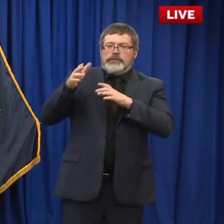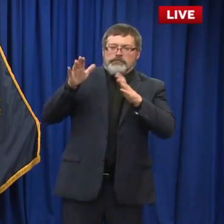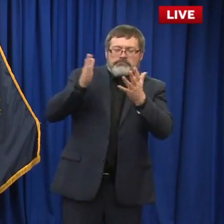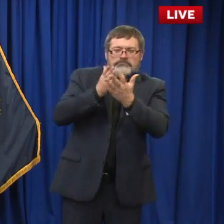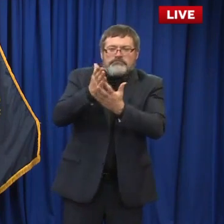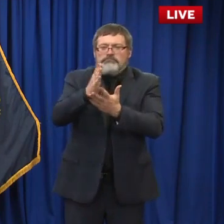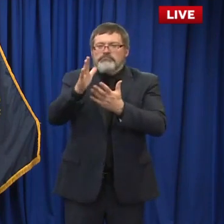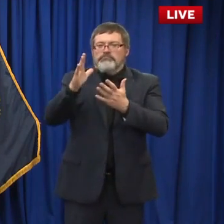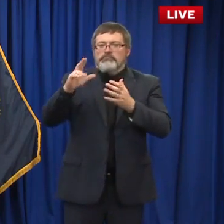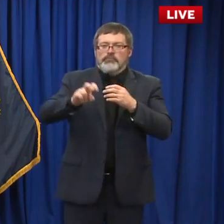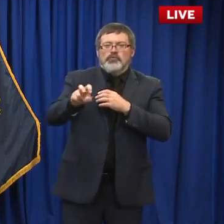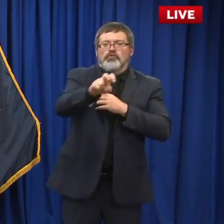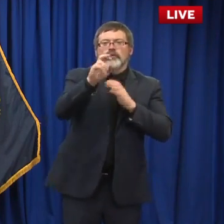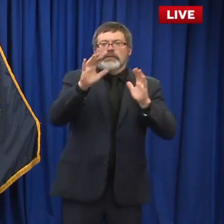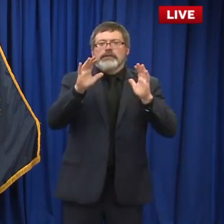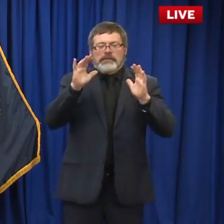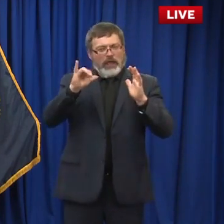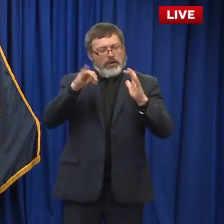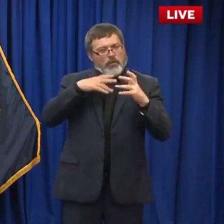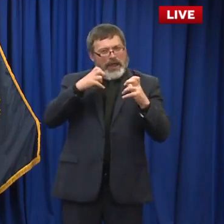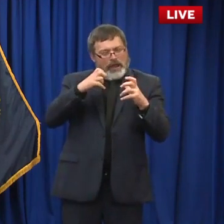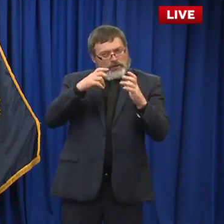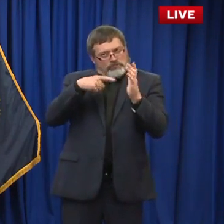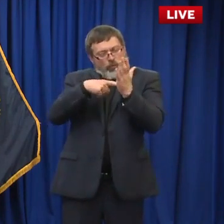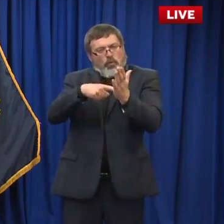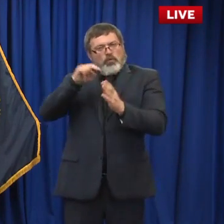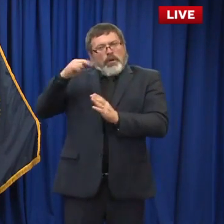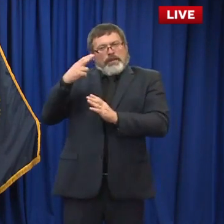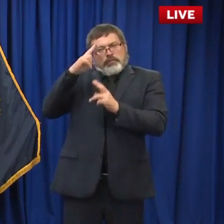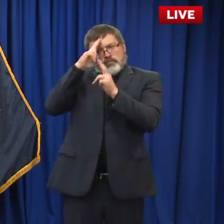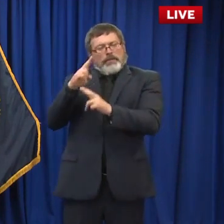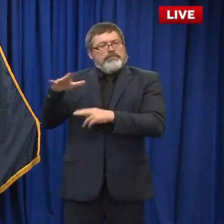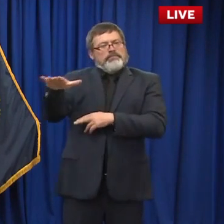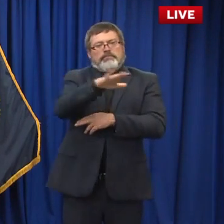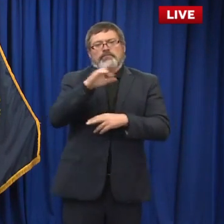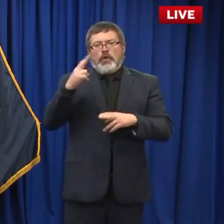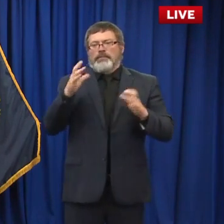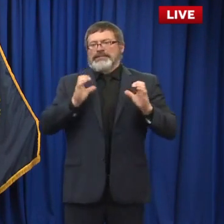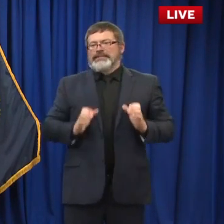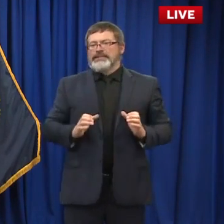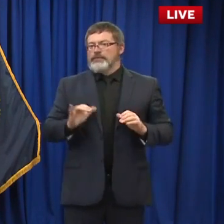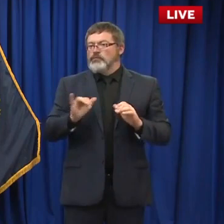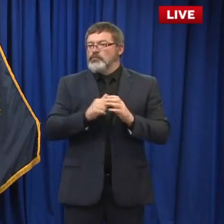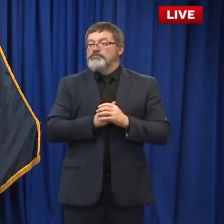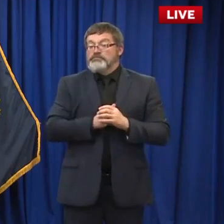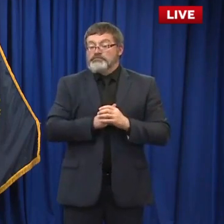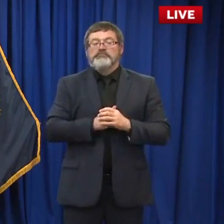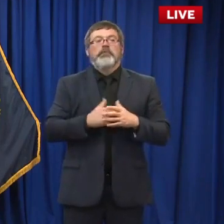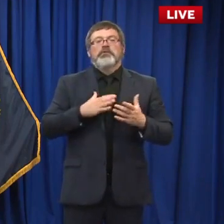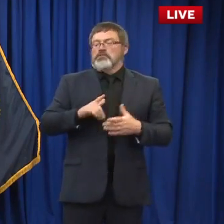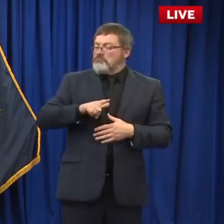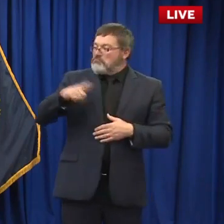REALLY CHERISH THEM AND HONOR THEM FOR EVERYTHING THAT THEY GIVE AND HONOR THOSE THAT WILL COME AFTER THEM AS WELL.